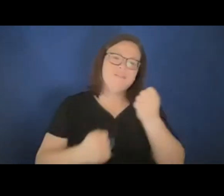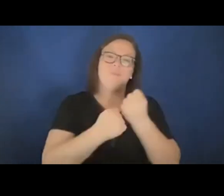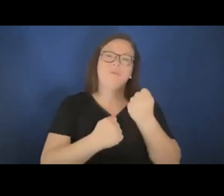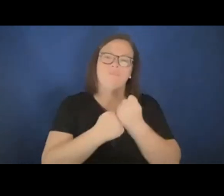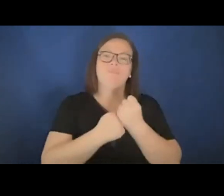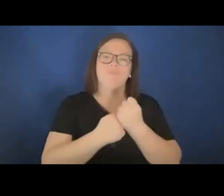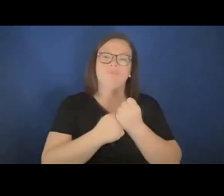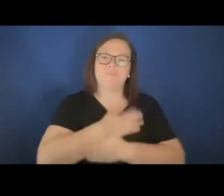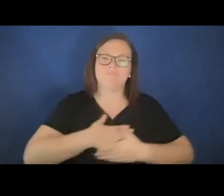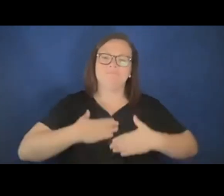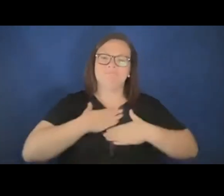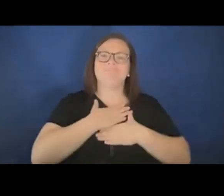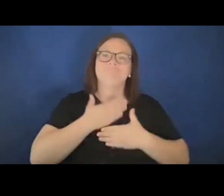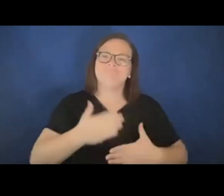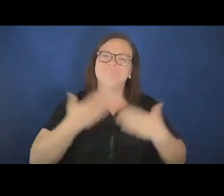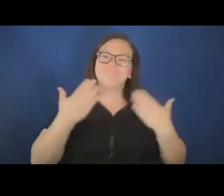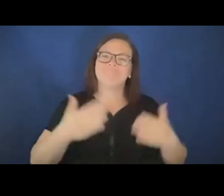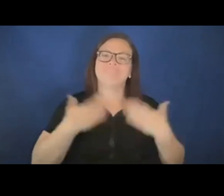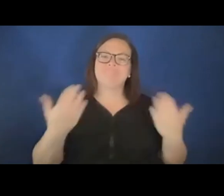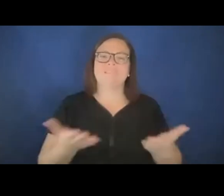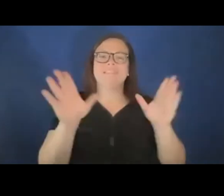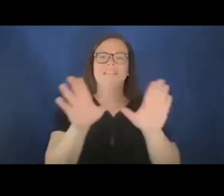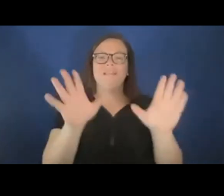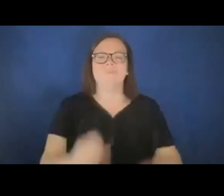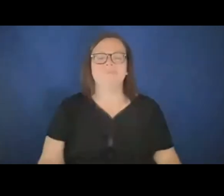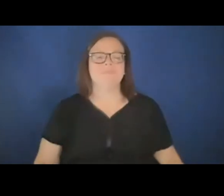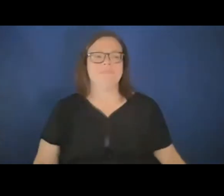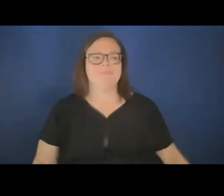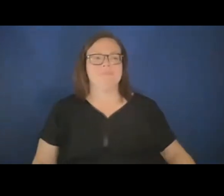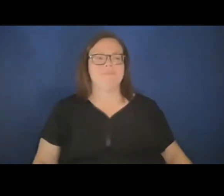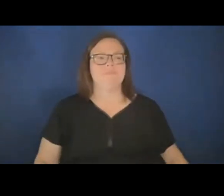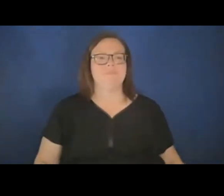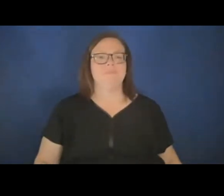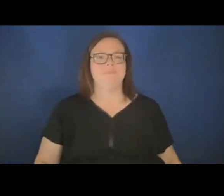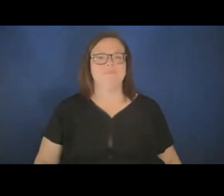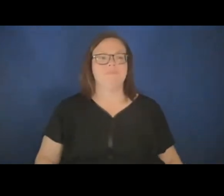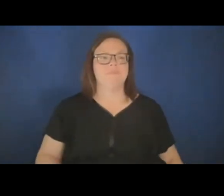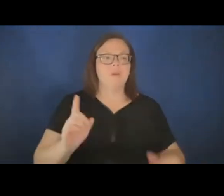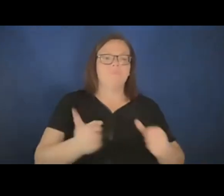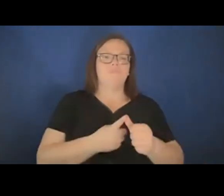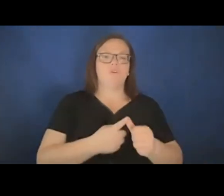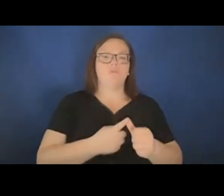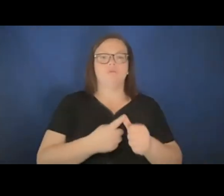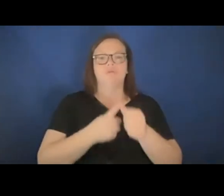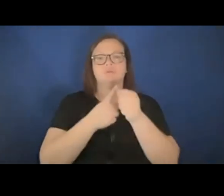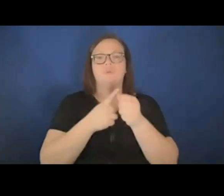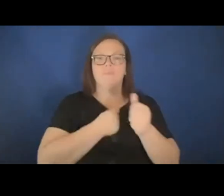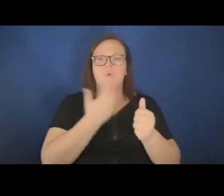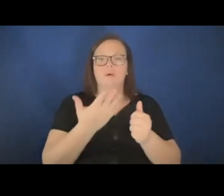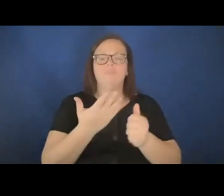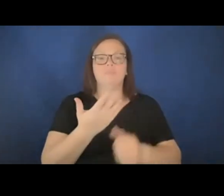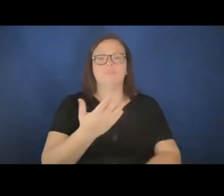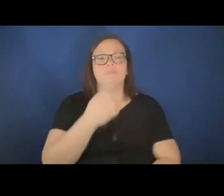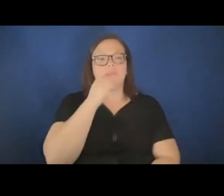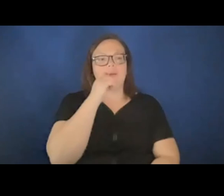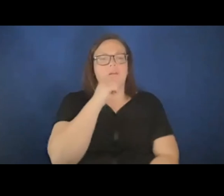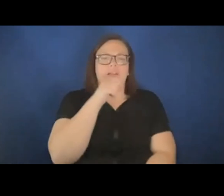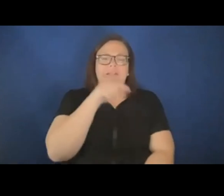of joy on this Sunday, so. The first one is--this is one of the first--either the first or on